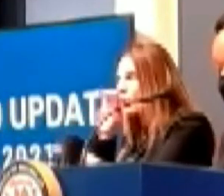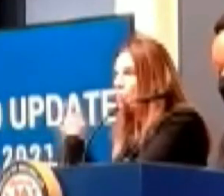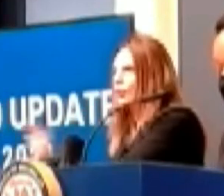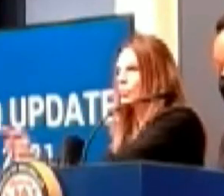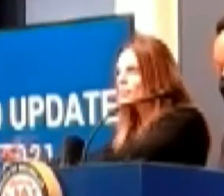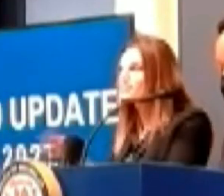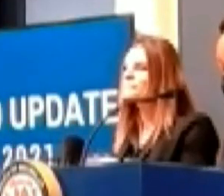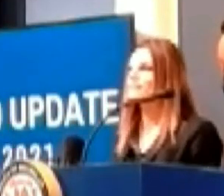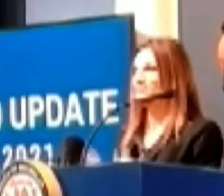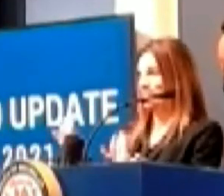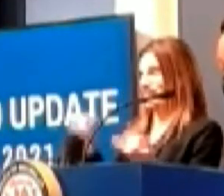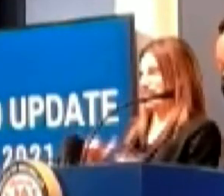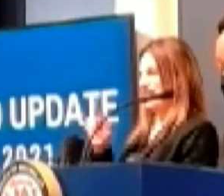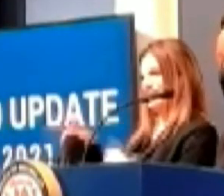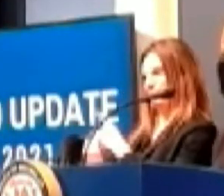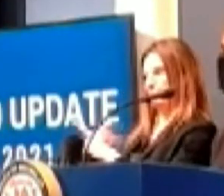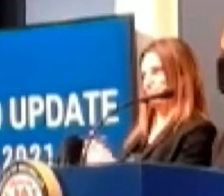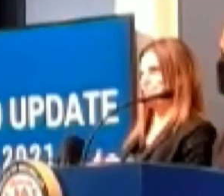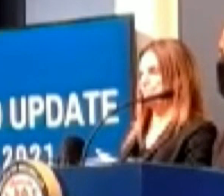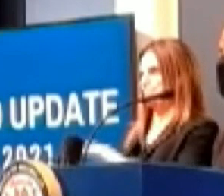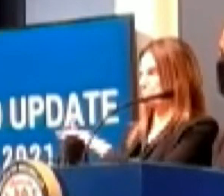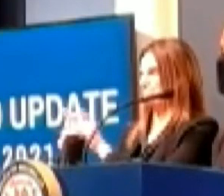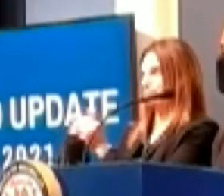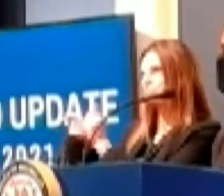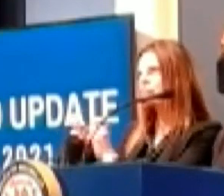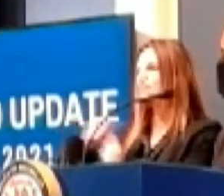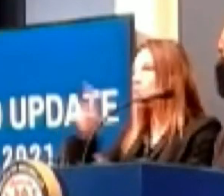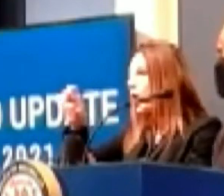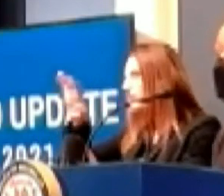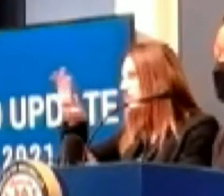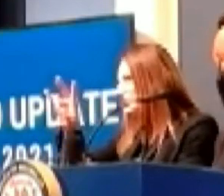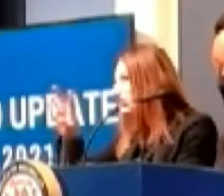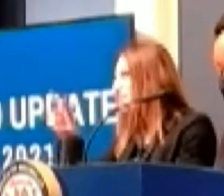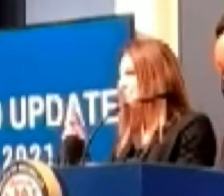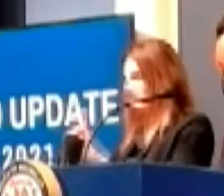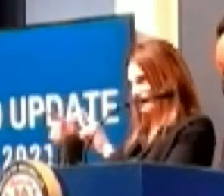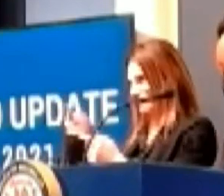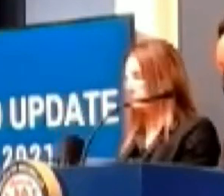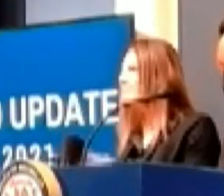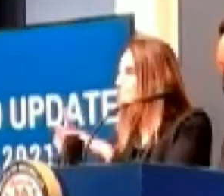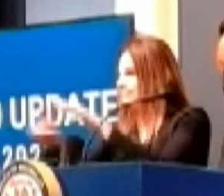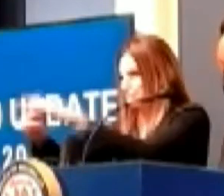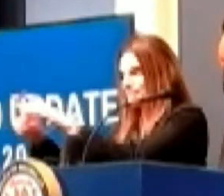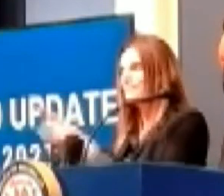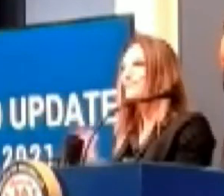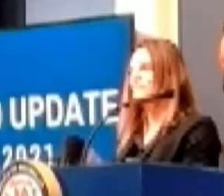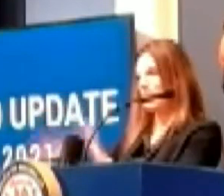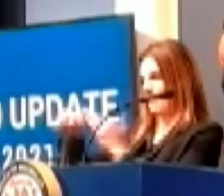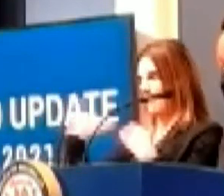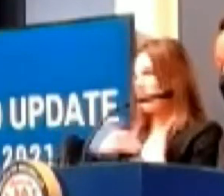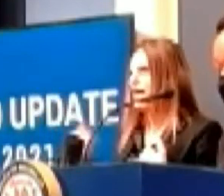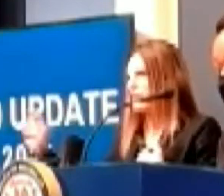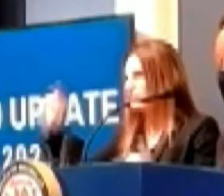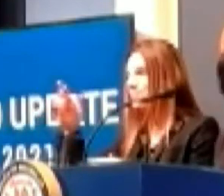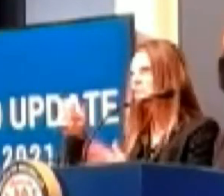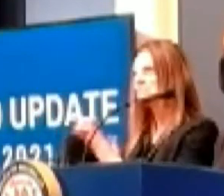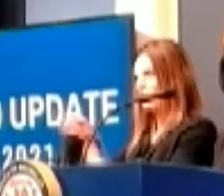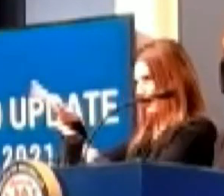THE VARIANTS ARE SHOWING UP HERE. WE CURRENTLY HAVE 157 CASES OF THIS VARIANT ACROSS 12